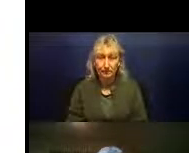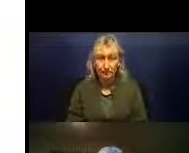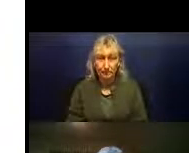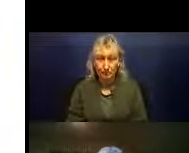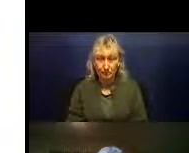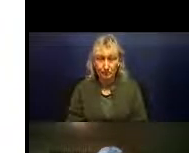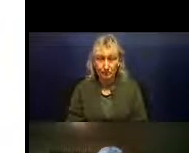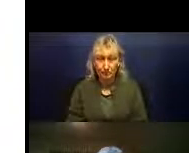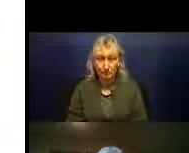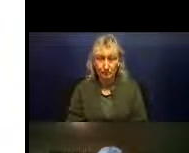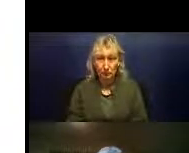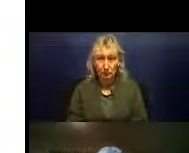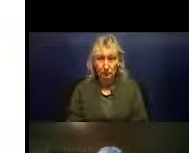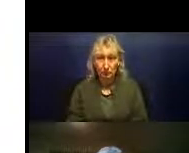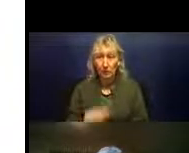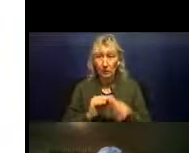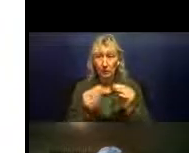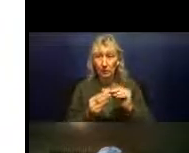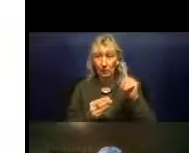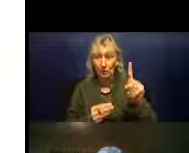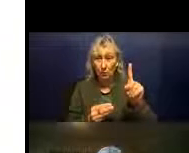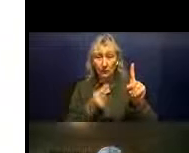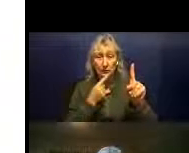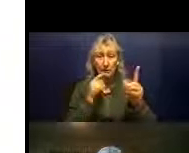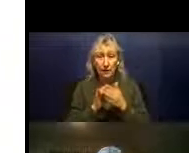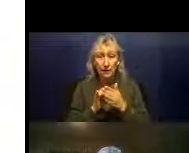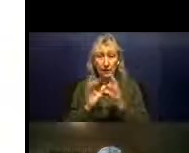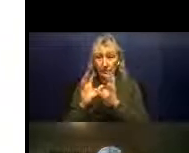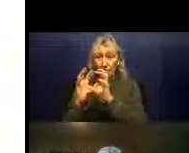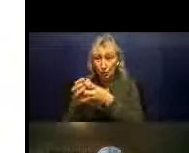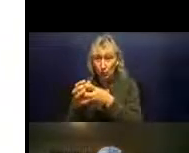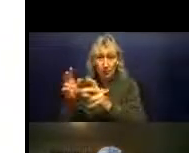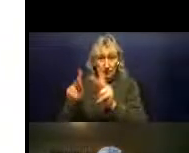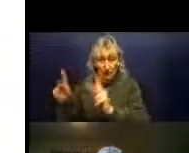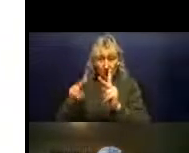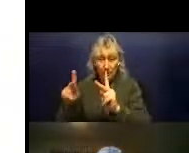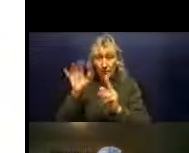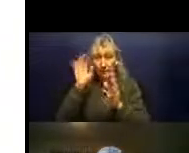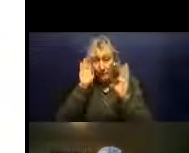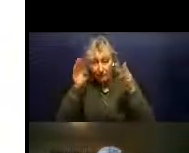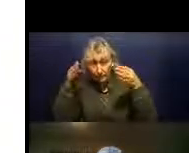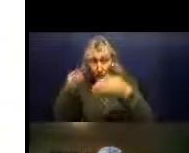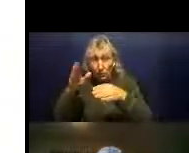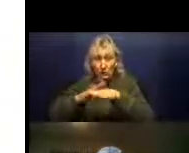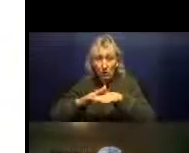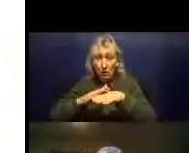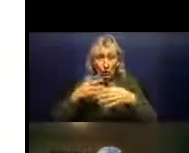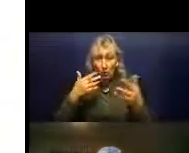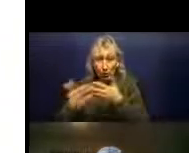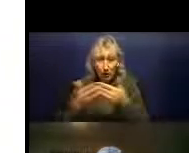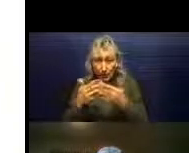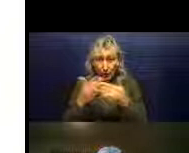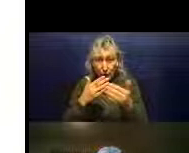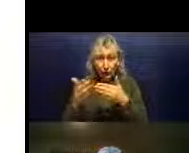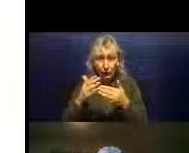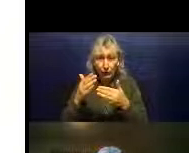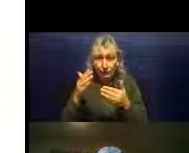The Criterion. These are match up with the ants The questions on the application that you'll be asked the one through one A B and C are all part of that first question.